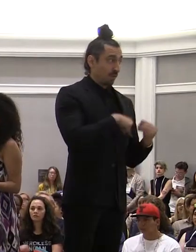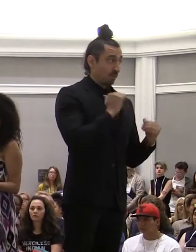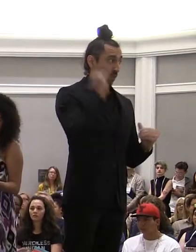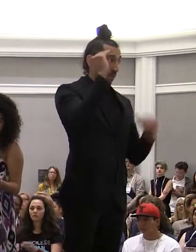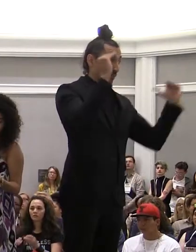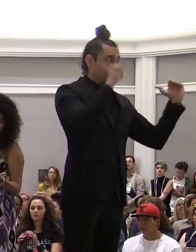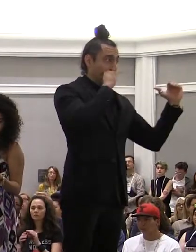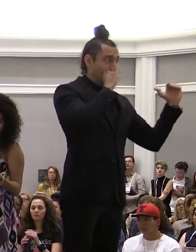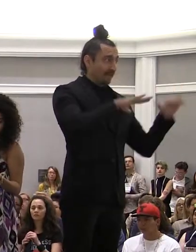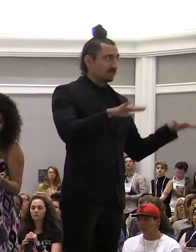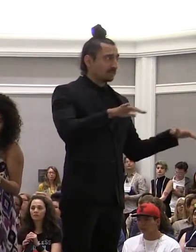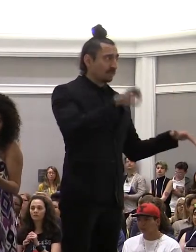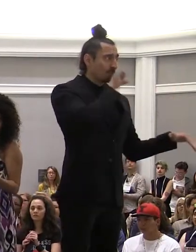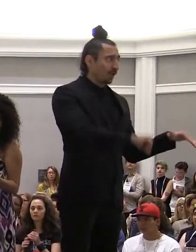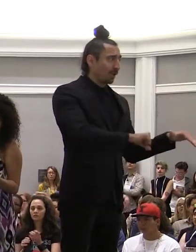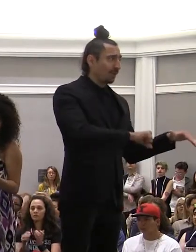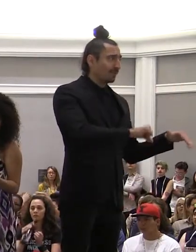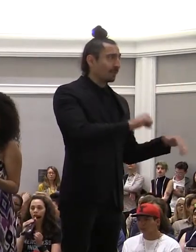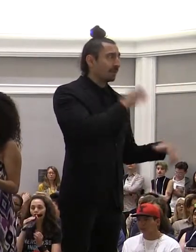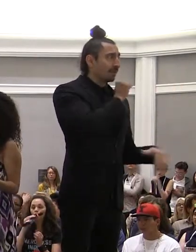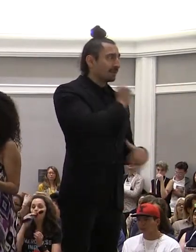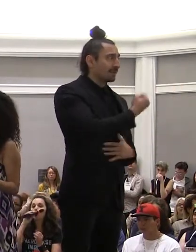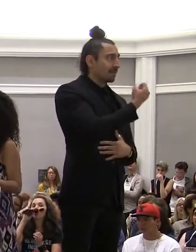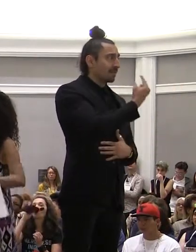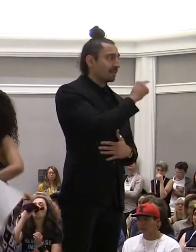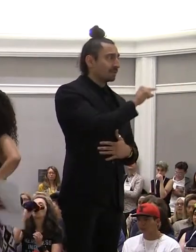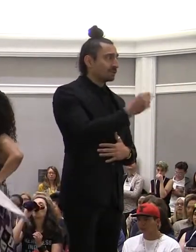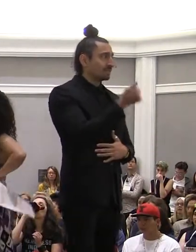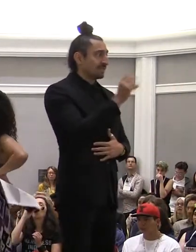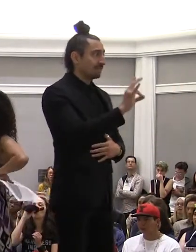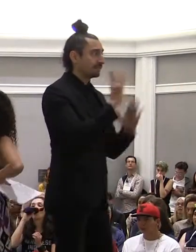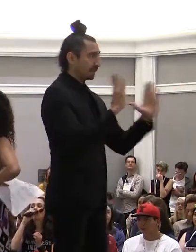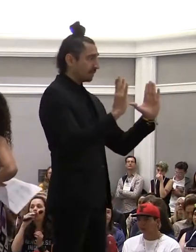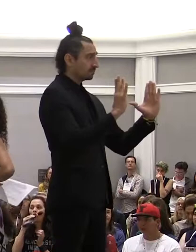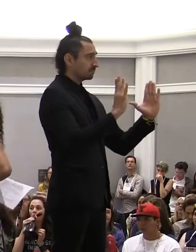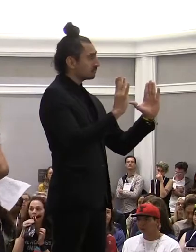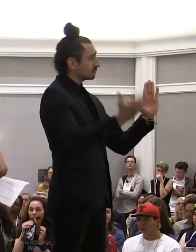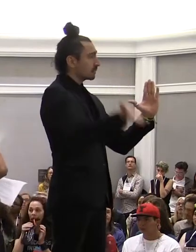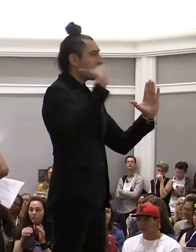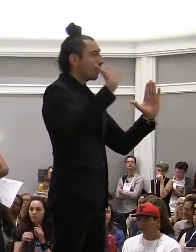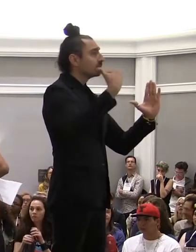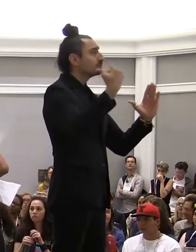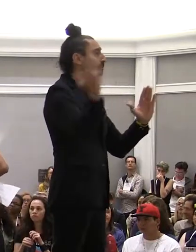Kids ages 11 to 17 are welcomed in our all conference plenary sessions.